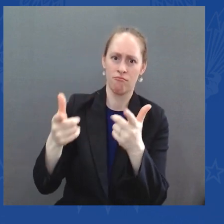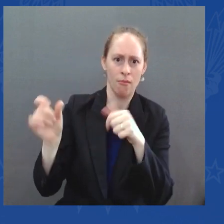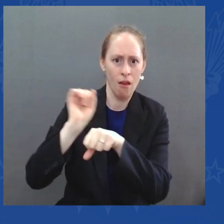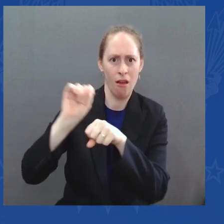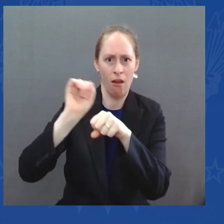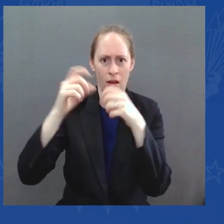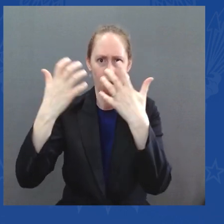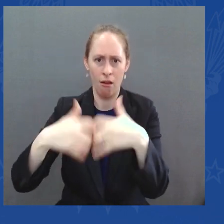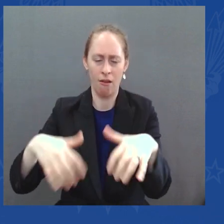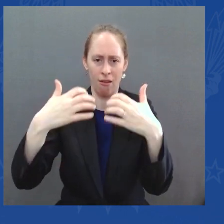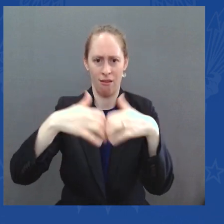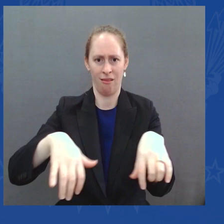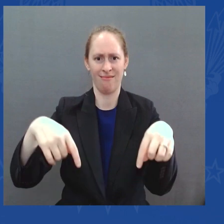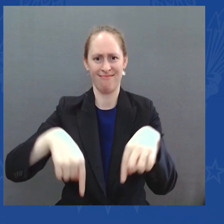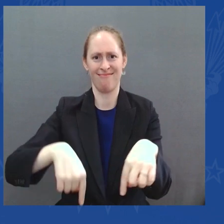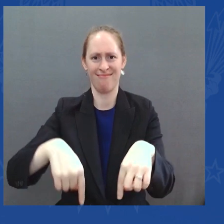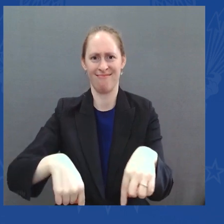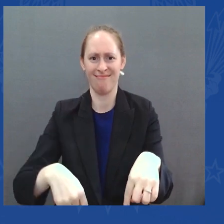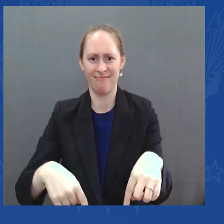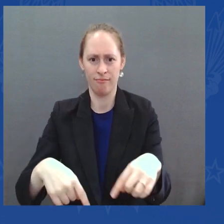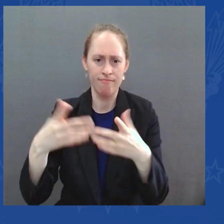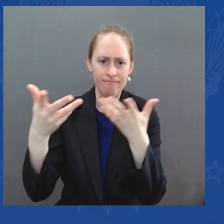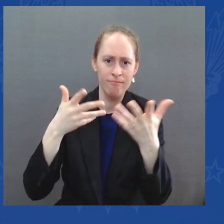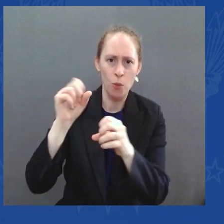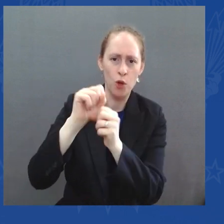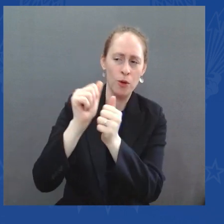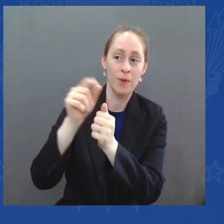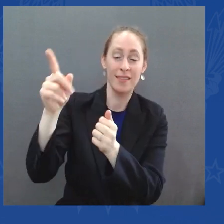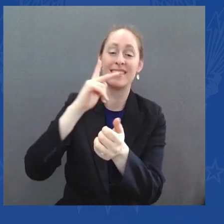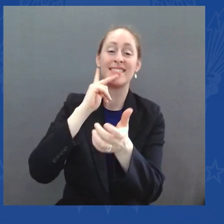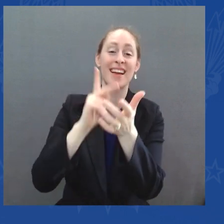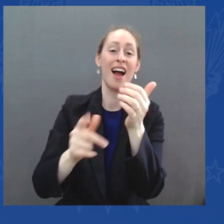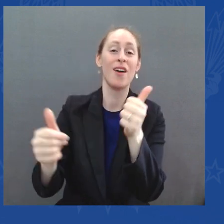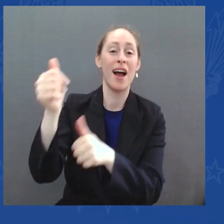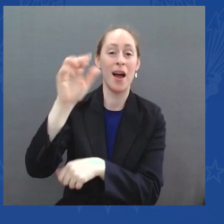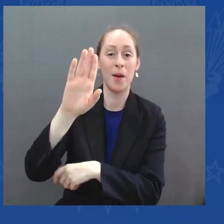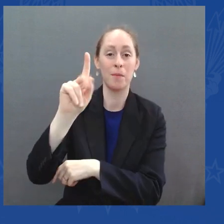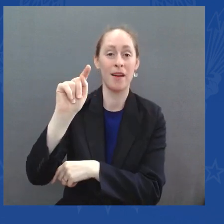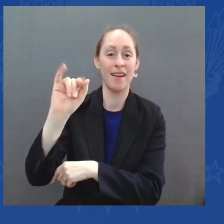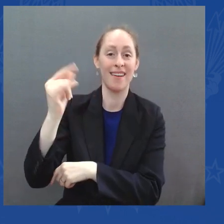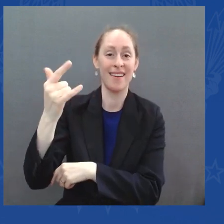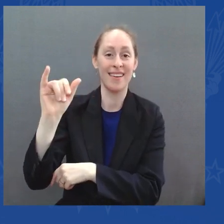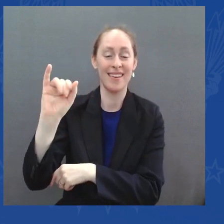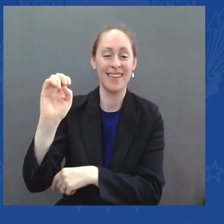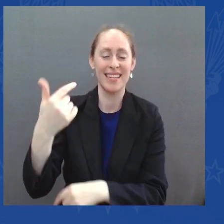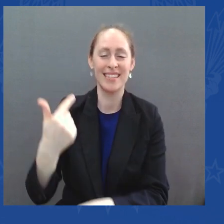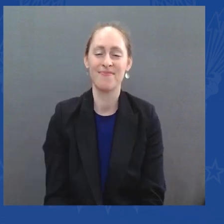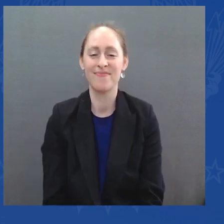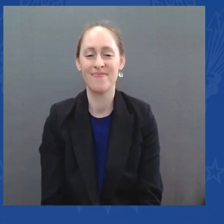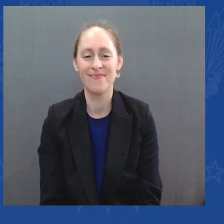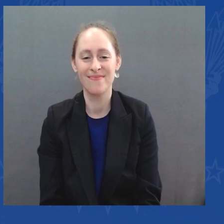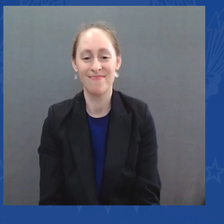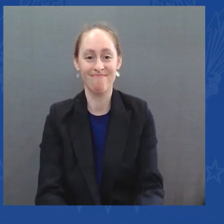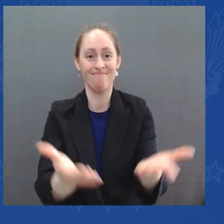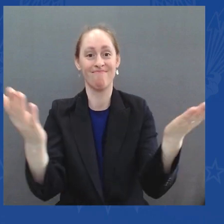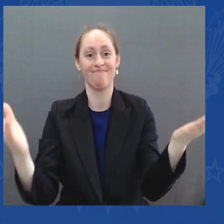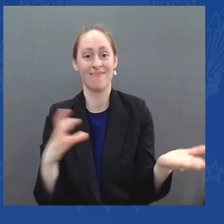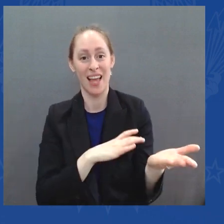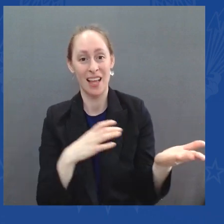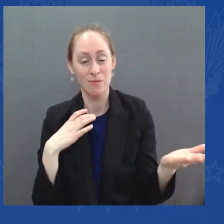Secretary Buttigieg. And, you know, I want to welcome members of Congress who are here today as well. Tammy, how are you, Tammy? Good to see you. Tammy Baldwin, by the way.